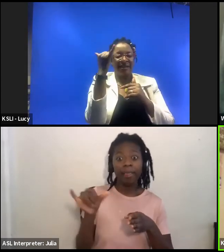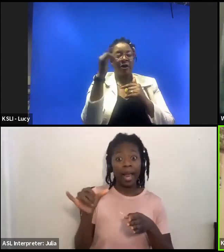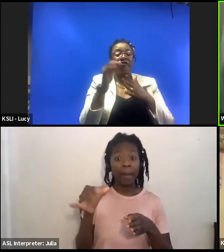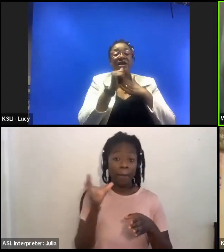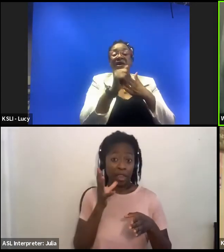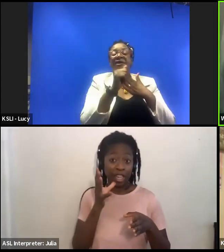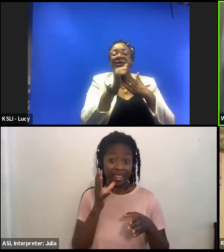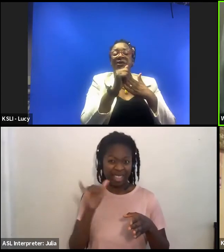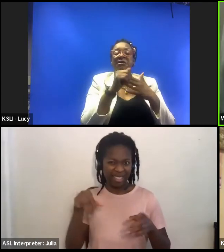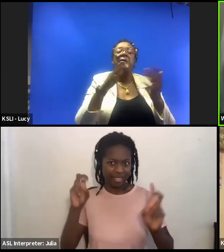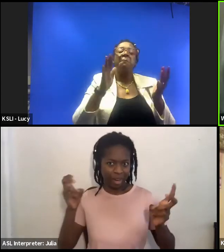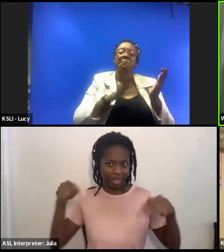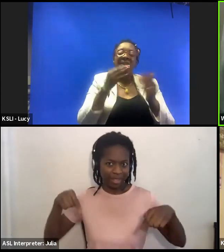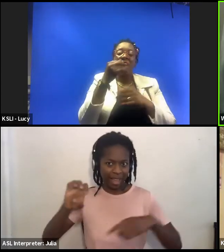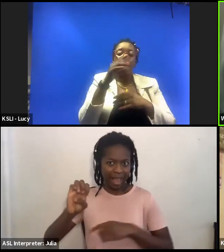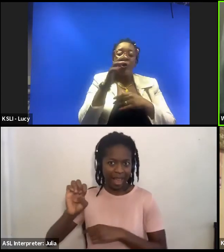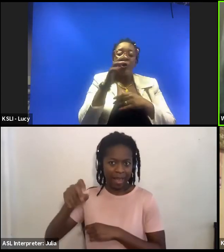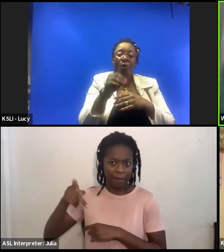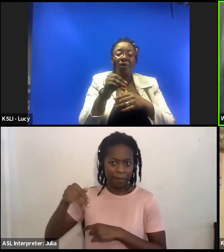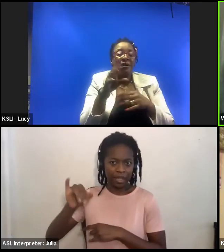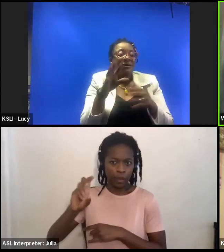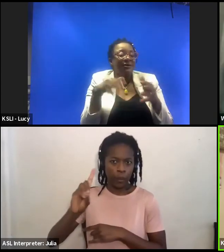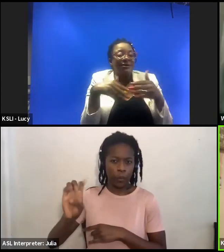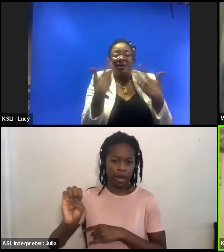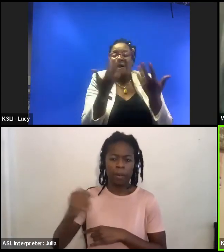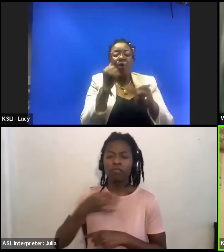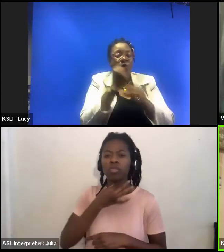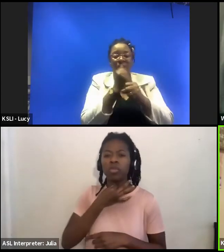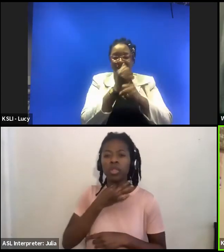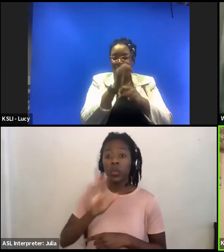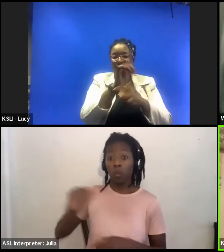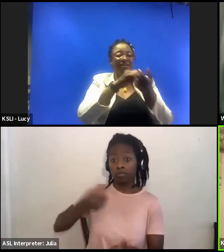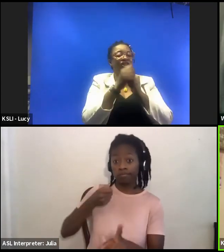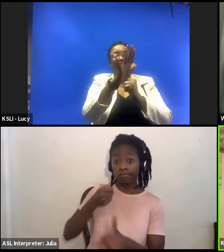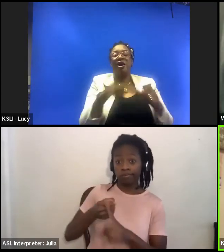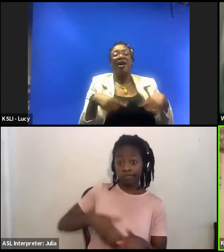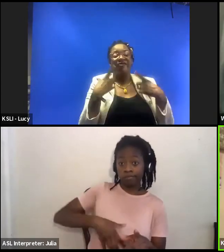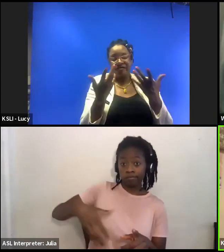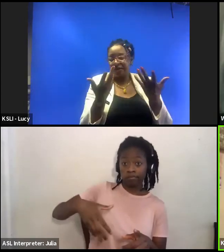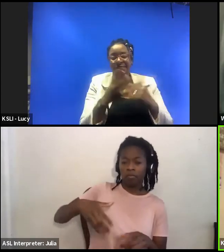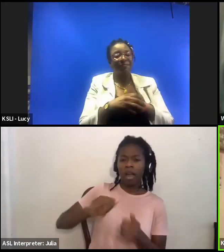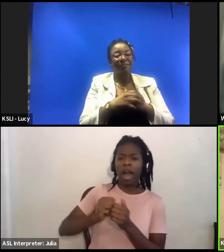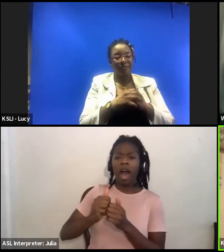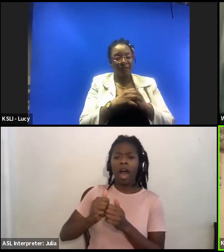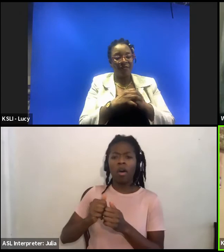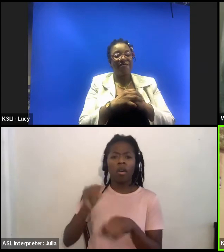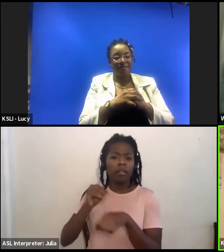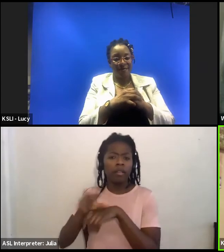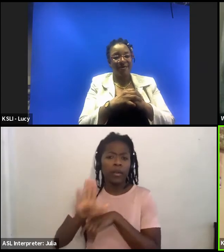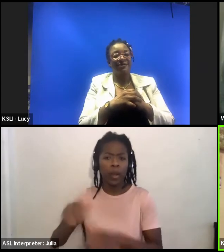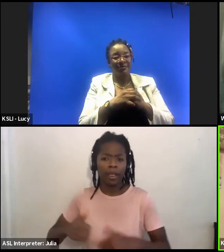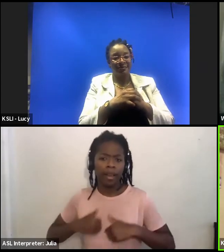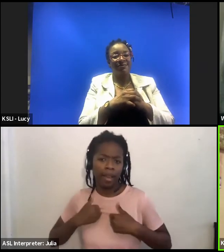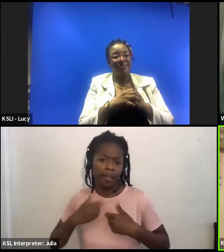how did that change your life if at all? I'm sure, of course, but like how did it change your life?